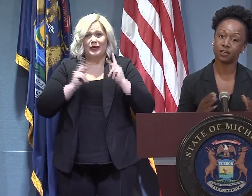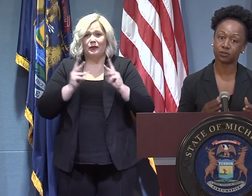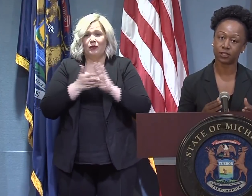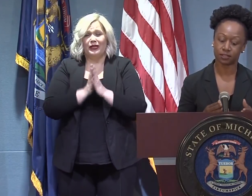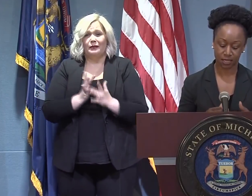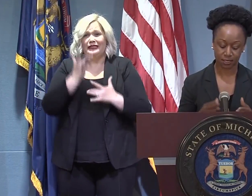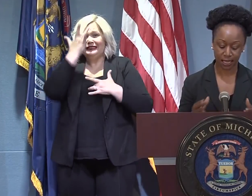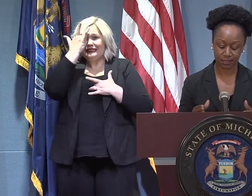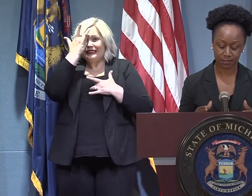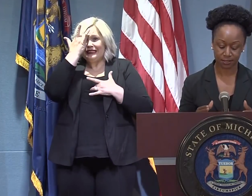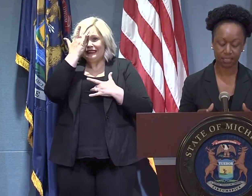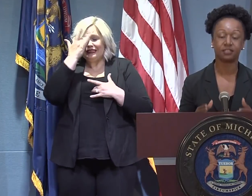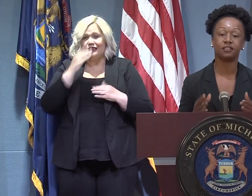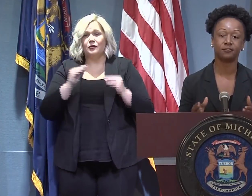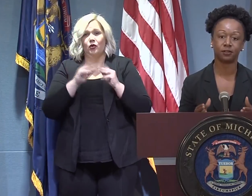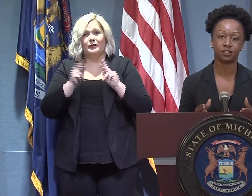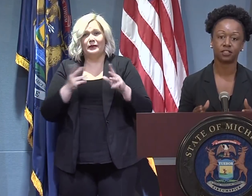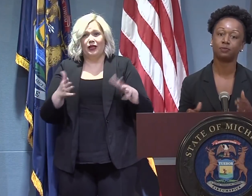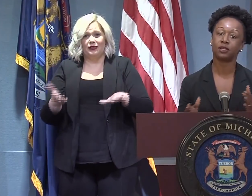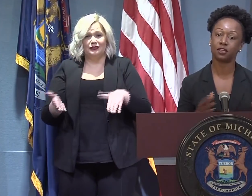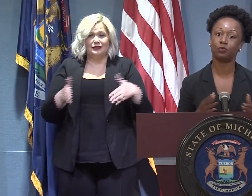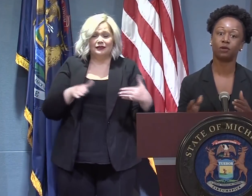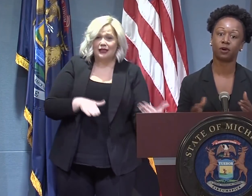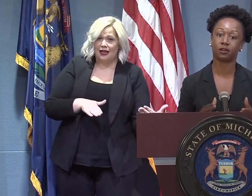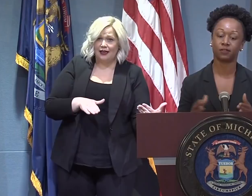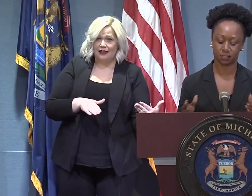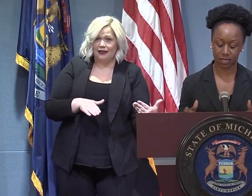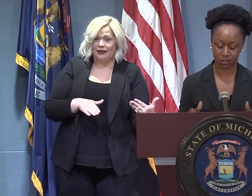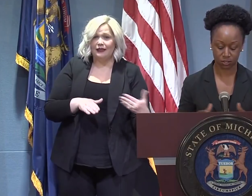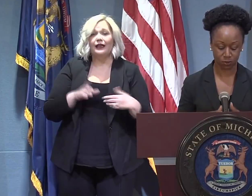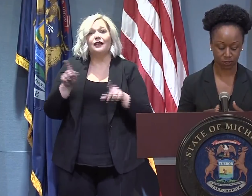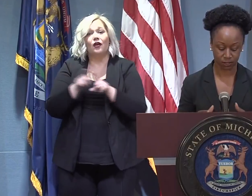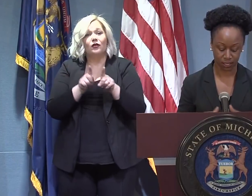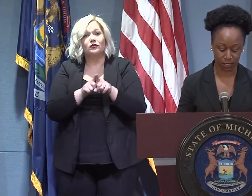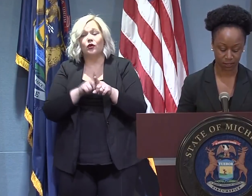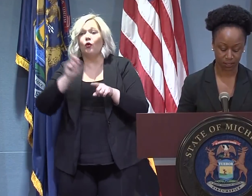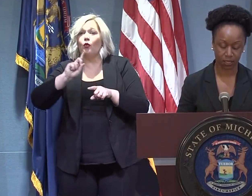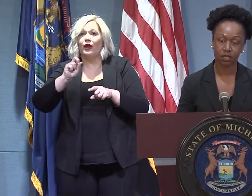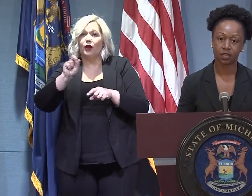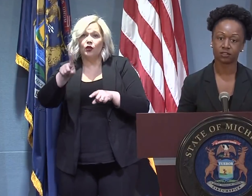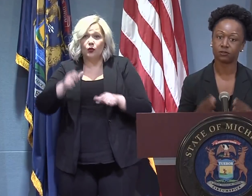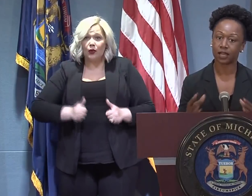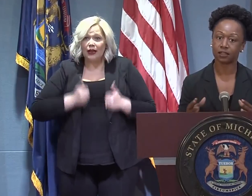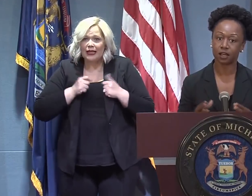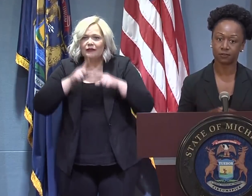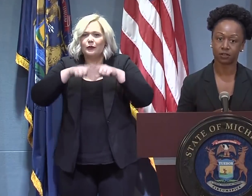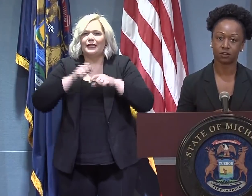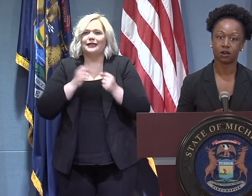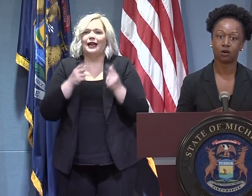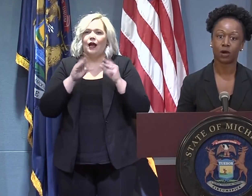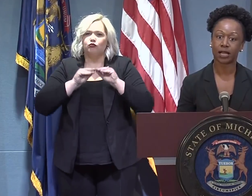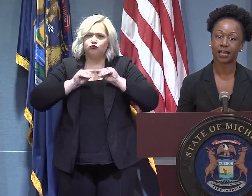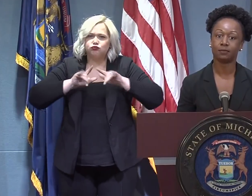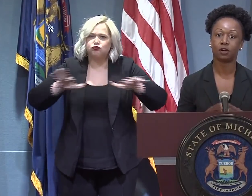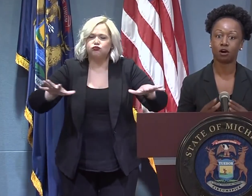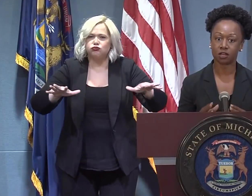STILL SEEING MANY CASES A DAY AND MANY DEATHS. AND THE RATE OF INCREASE IN CASES IS DIFFERENT DEPENDING ON WHAT PART OF THE STATE YOU ARE